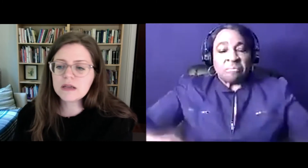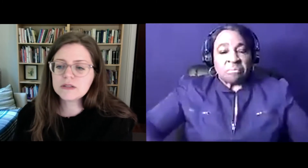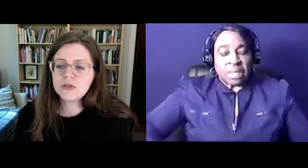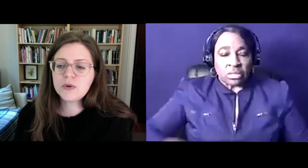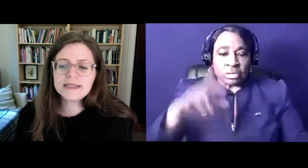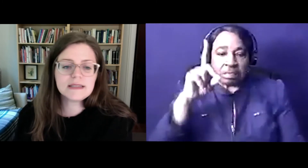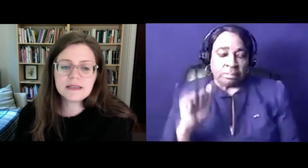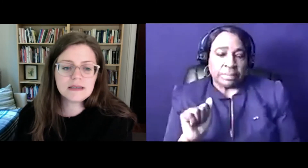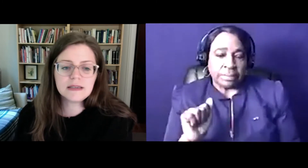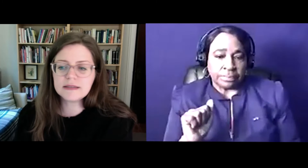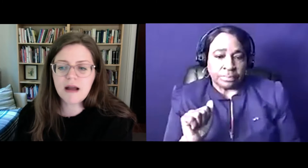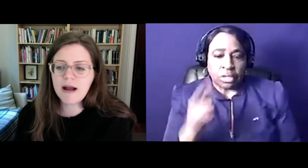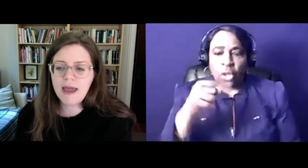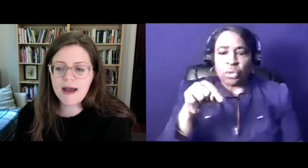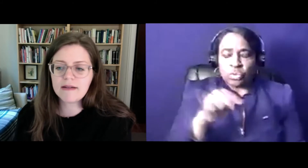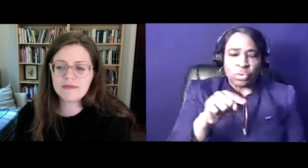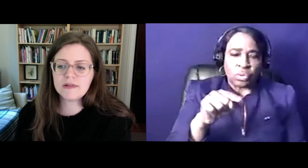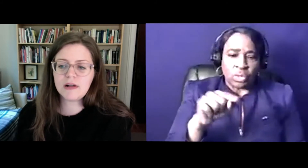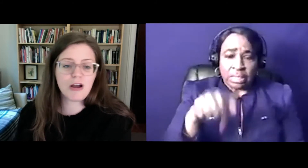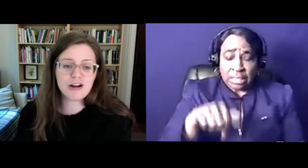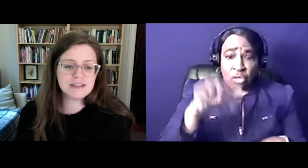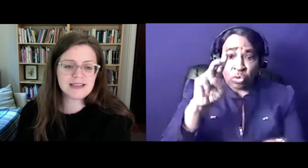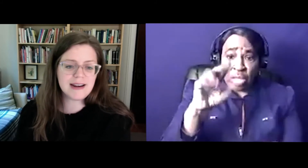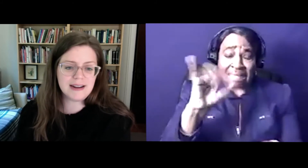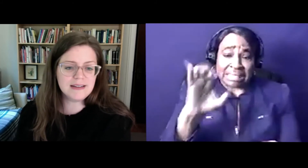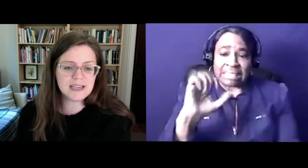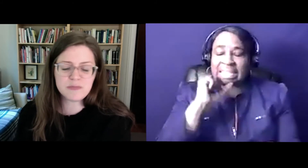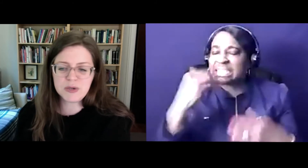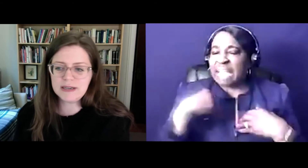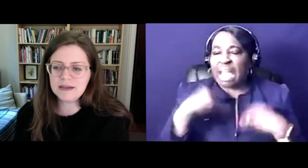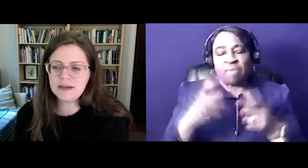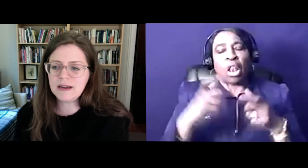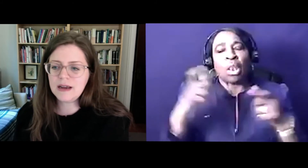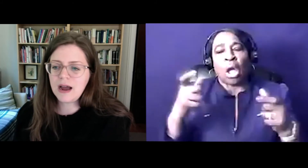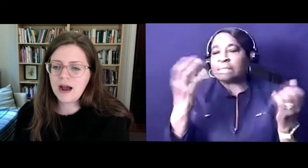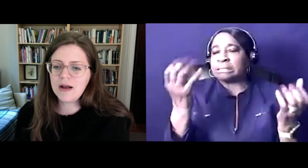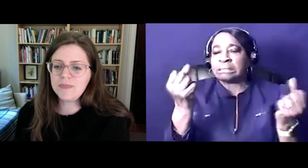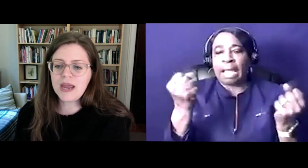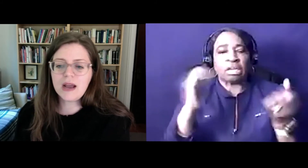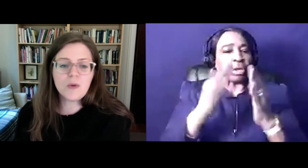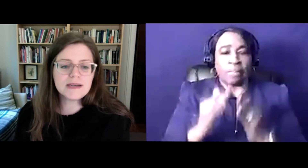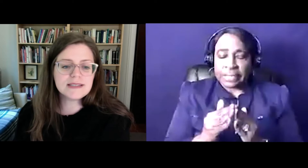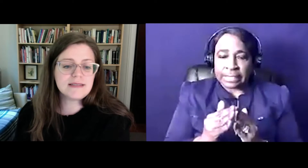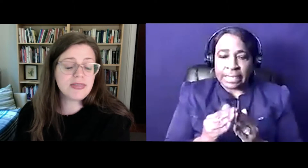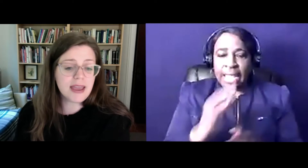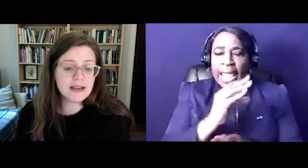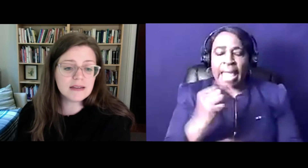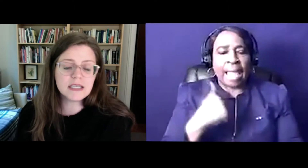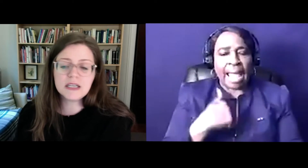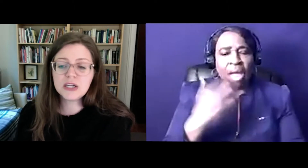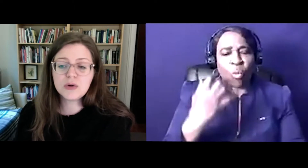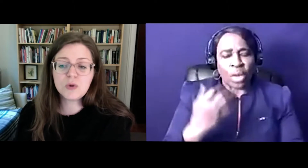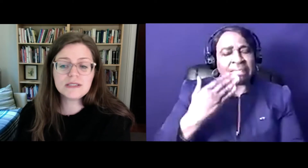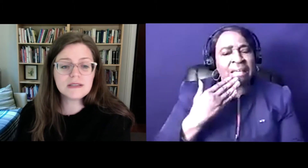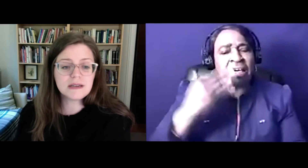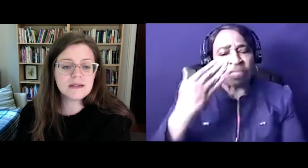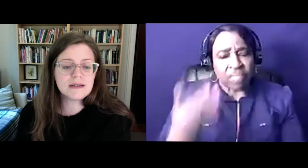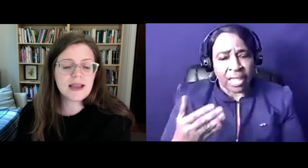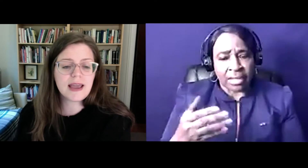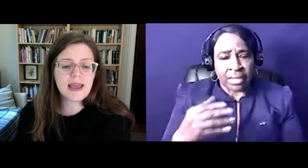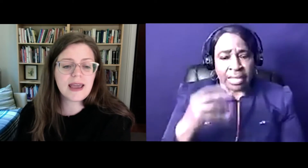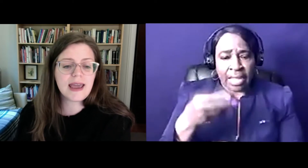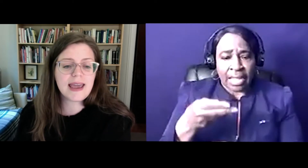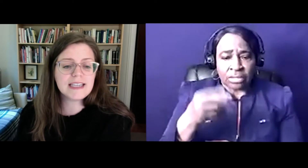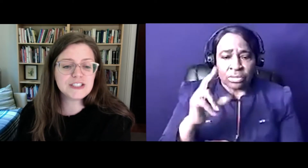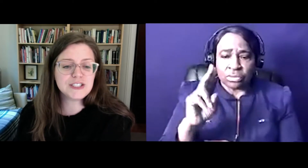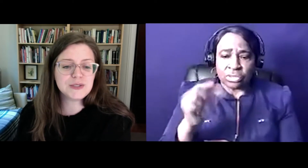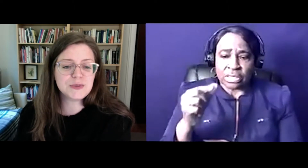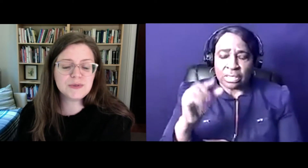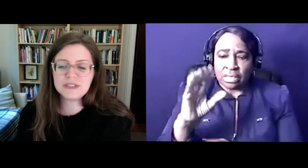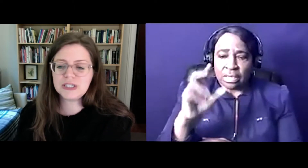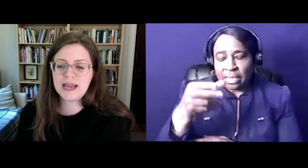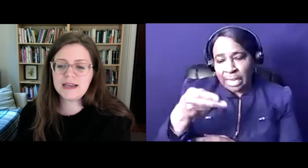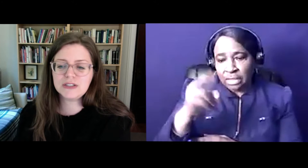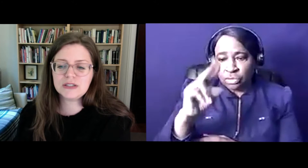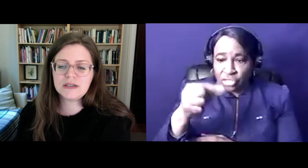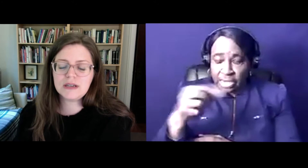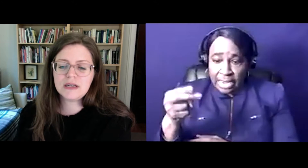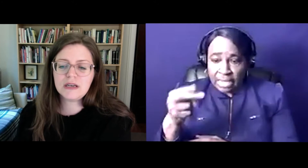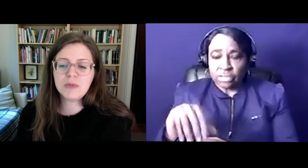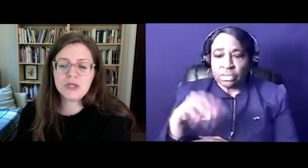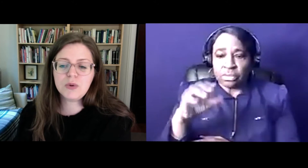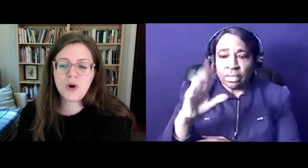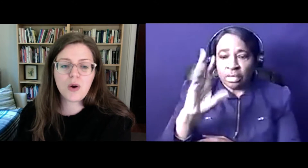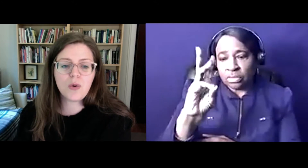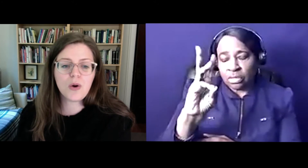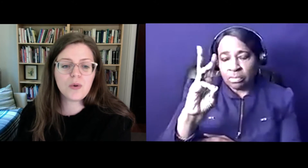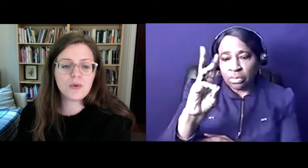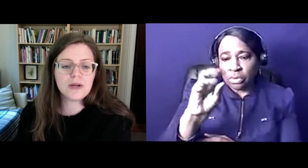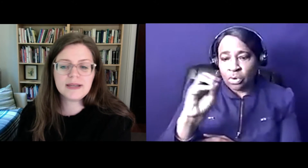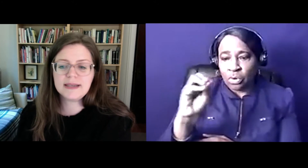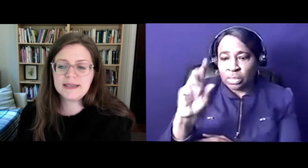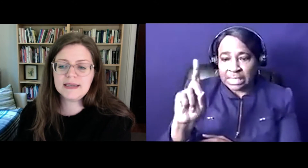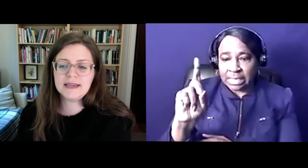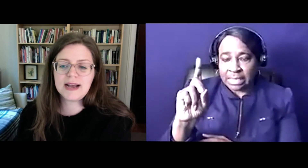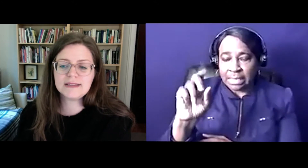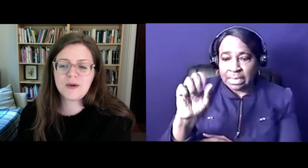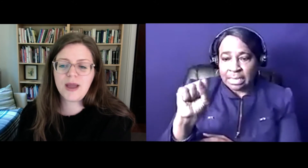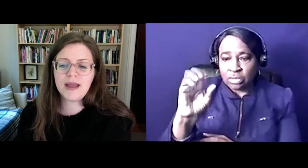So UIC does not have a large signing community, and I want to thank Hugh Woodson